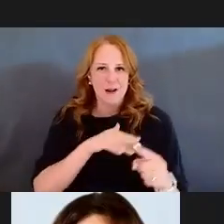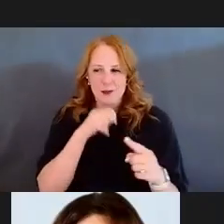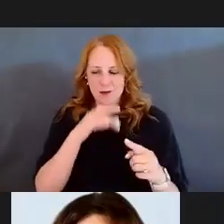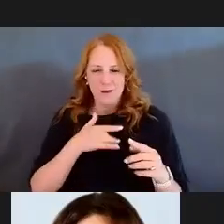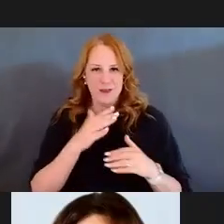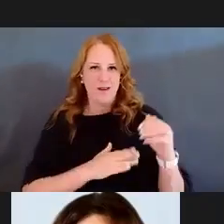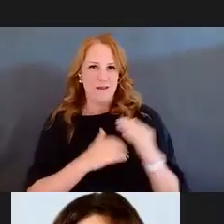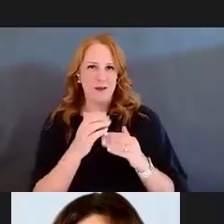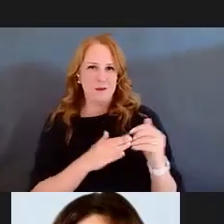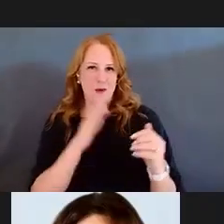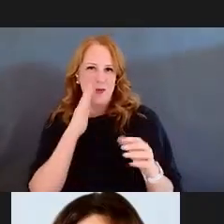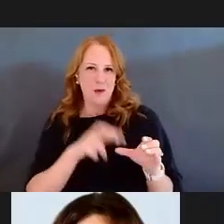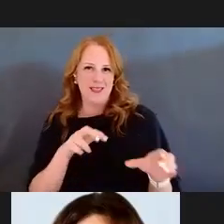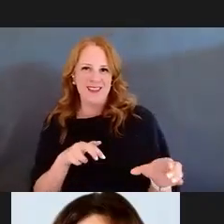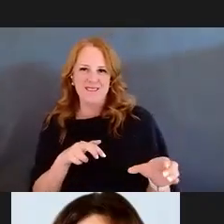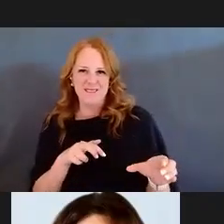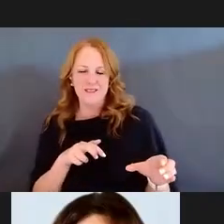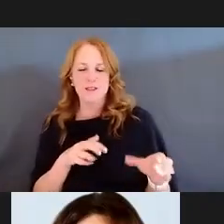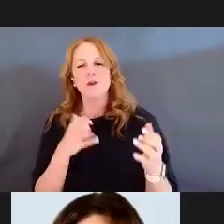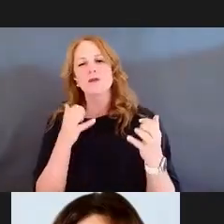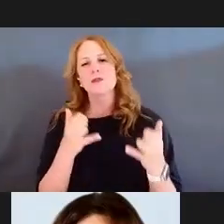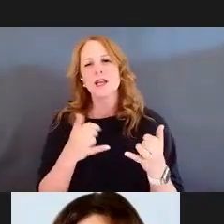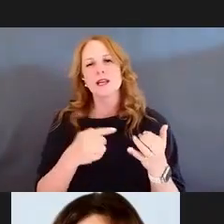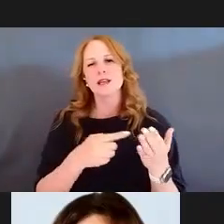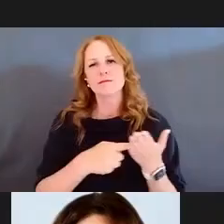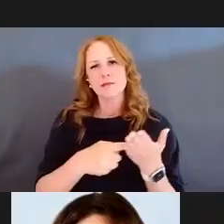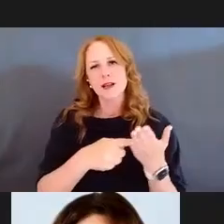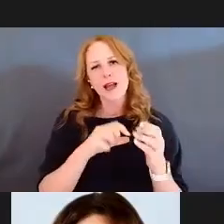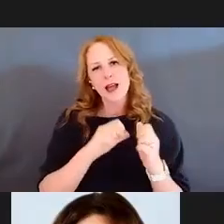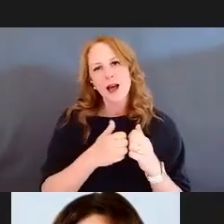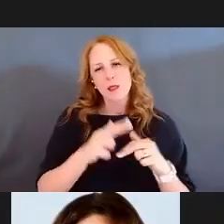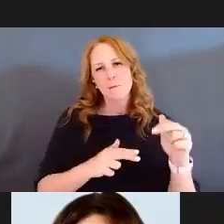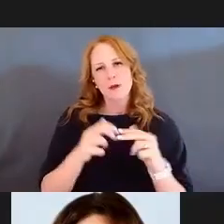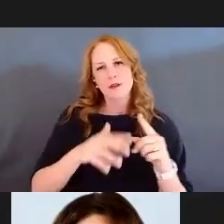So today we'll briefly explore how the built environment acts as a retention strategy and